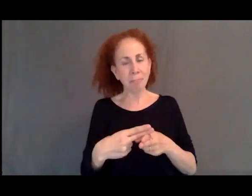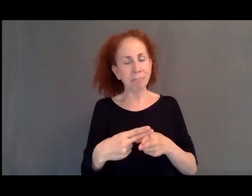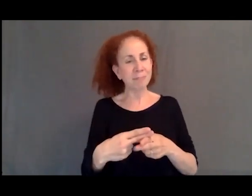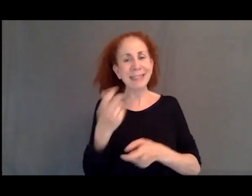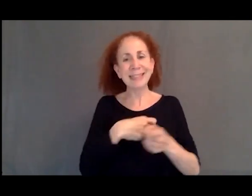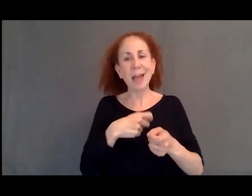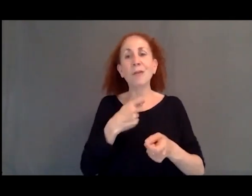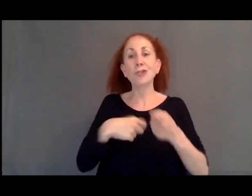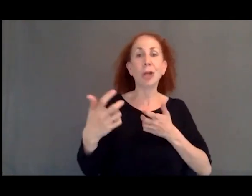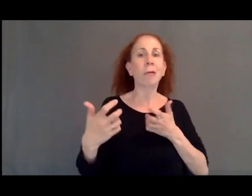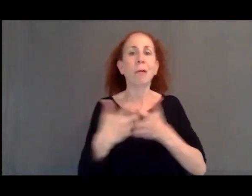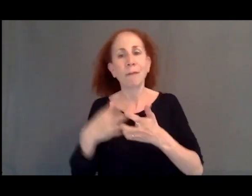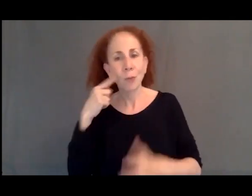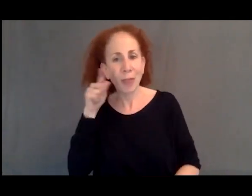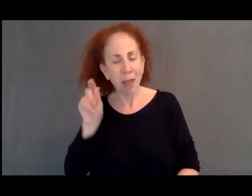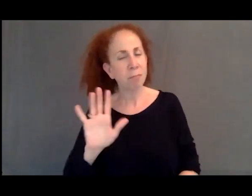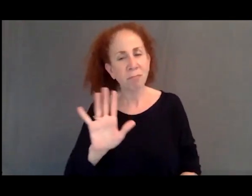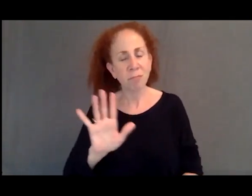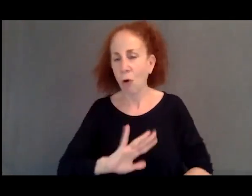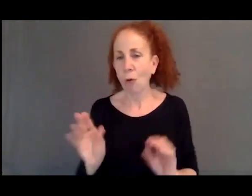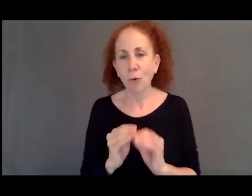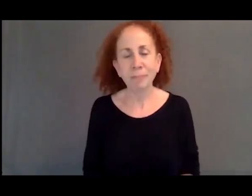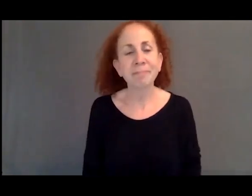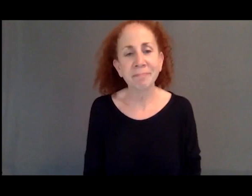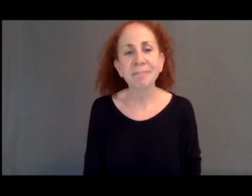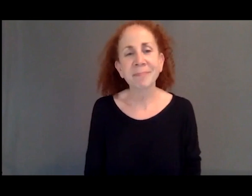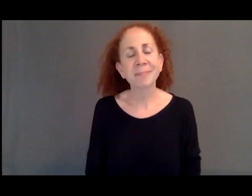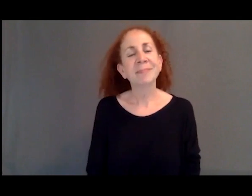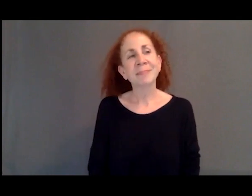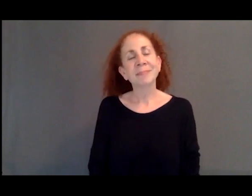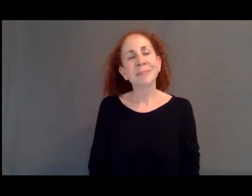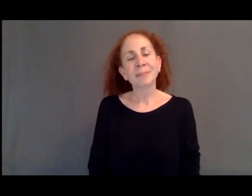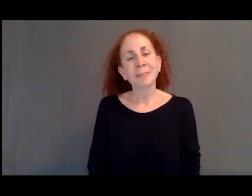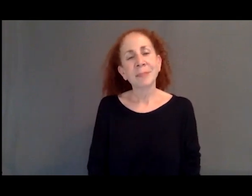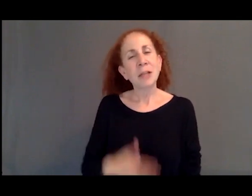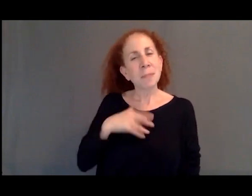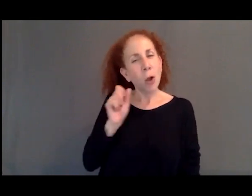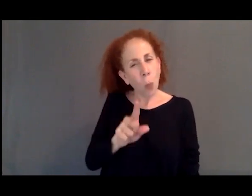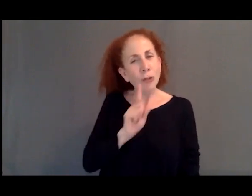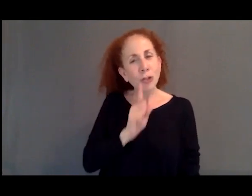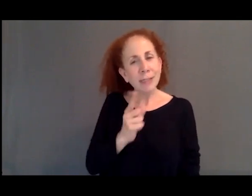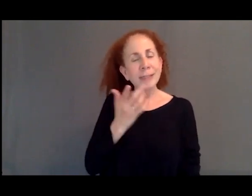to change it for their sake. And this is a question, I guess, about the ambivalence